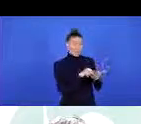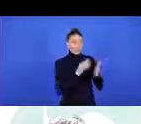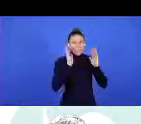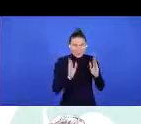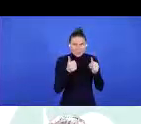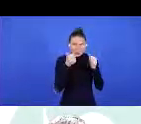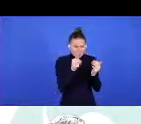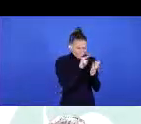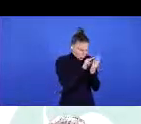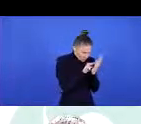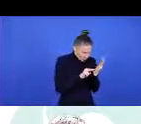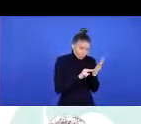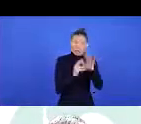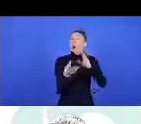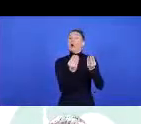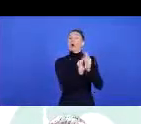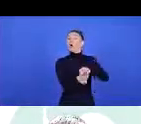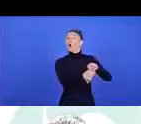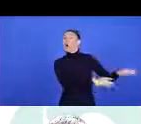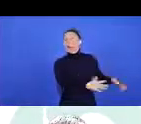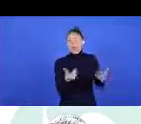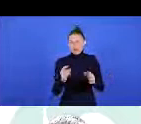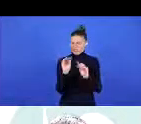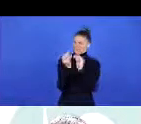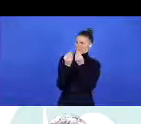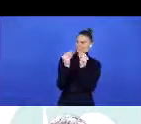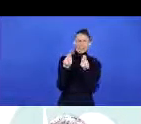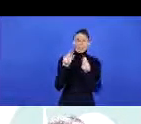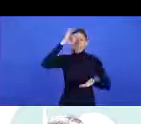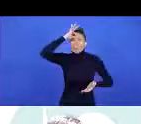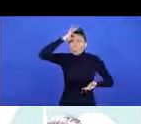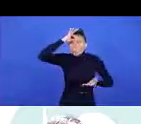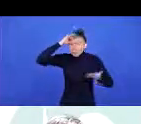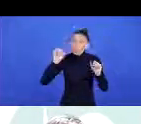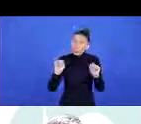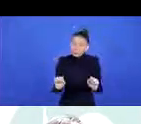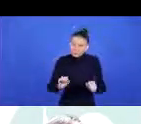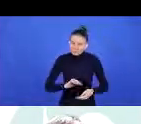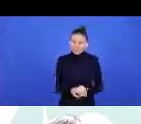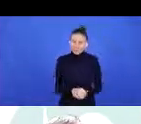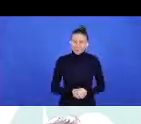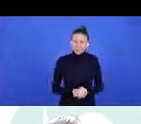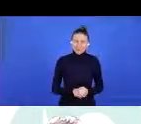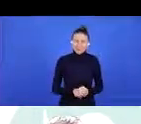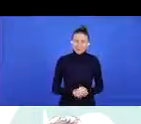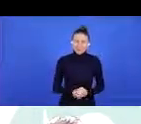them. If you do not read the instruction, you cannot know what they are for.